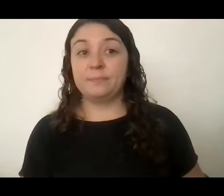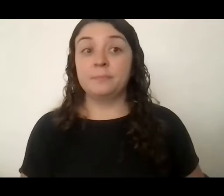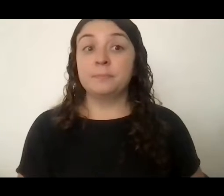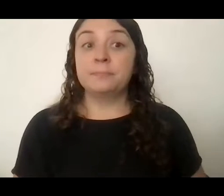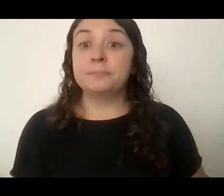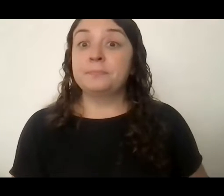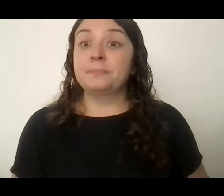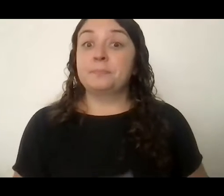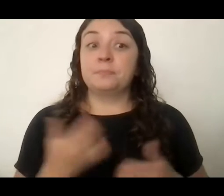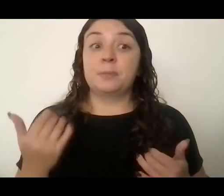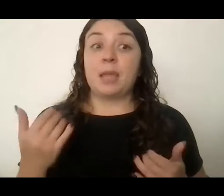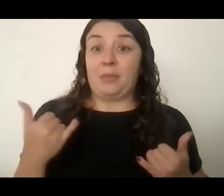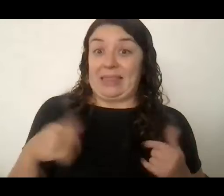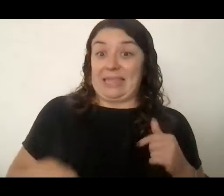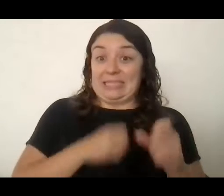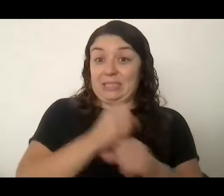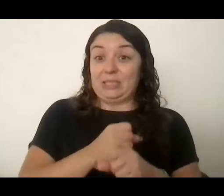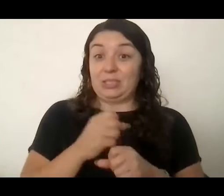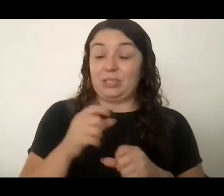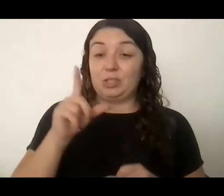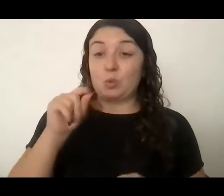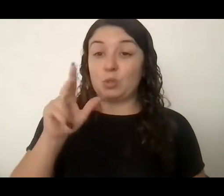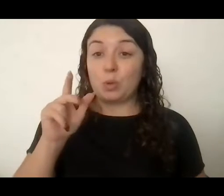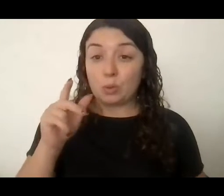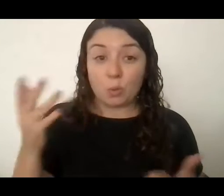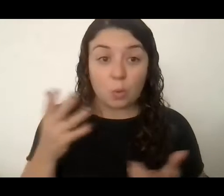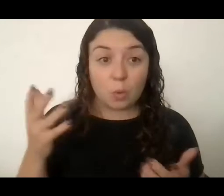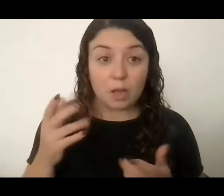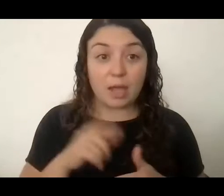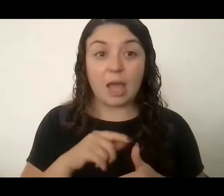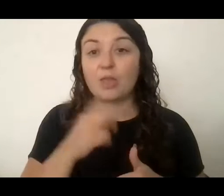Okay. So then in 2023, just briefly I'll say we've done three more webinars around benefits